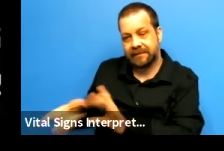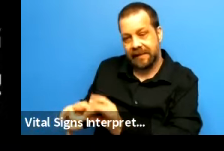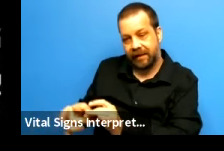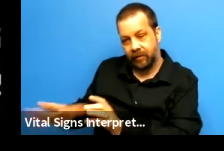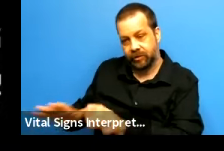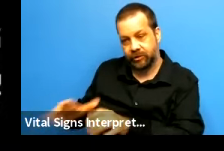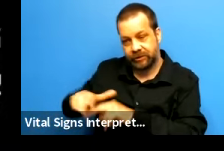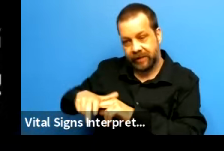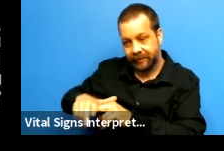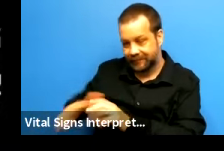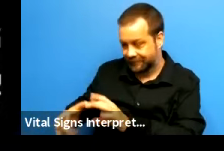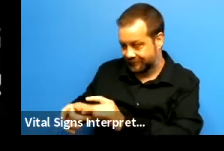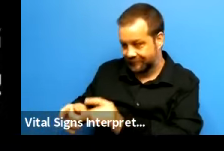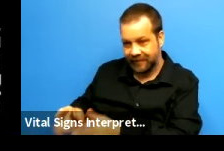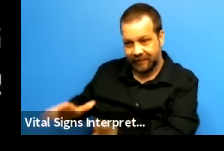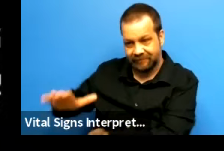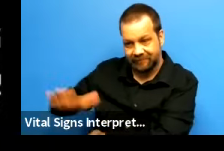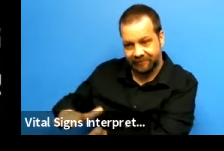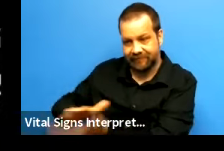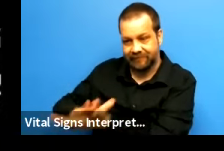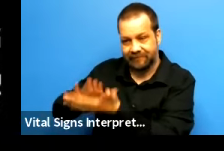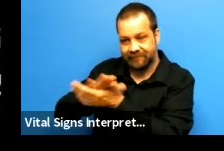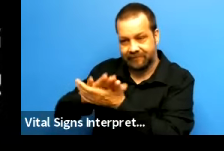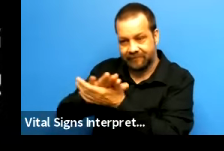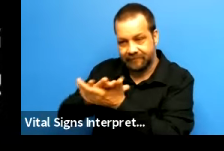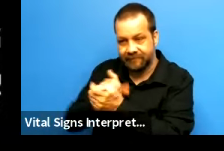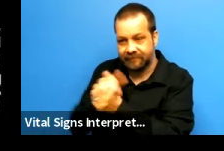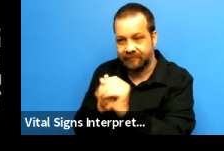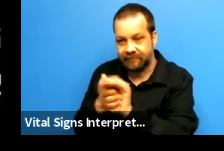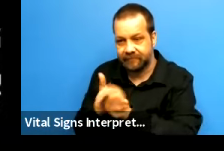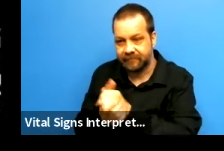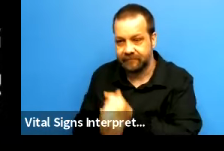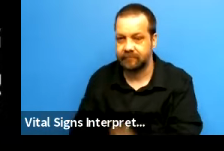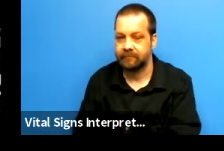We have the hand sanitizer dispensers